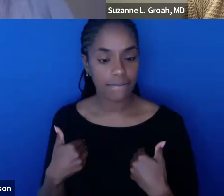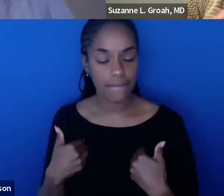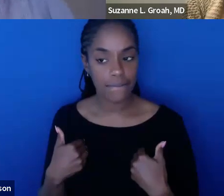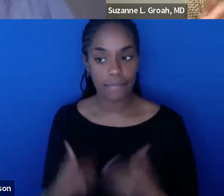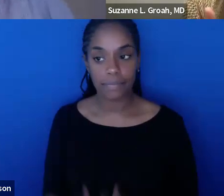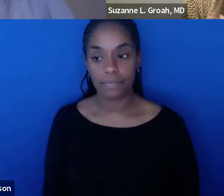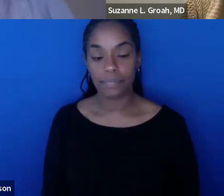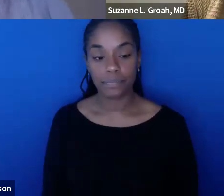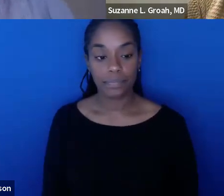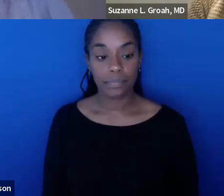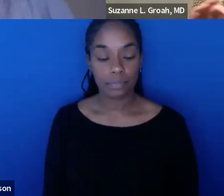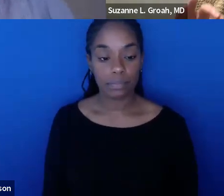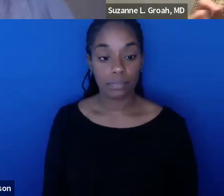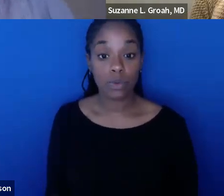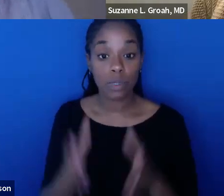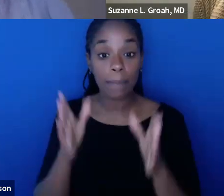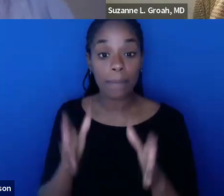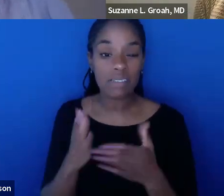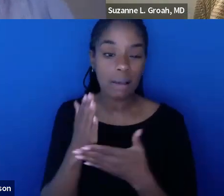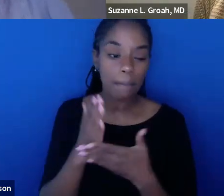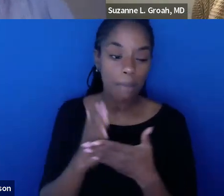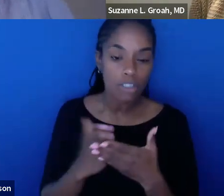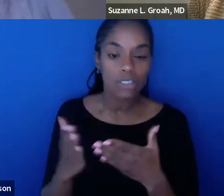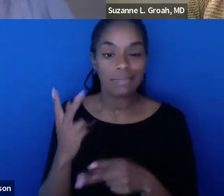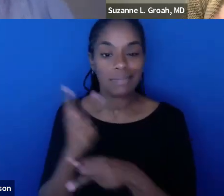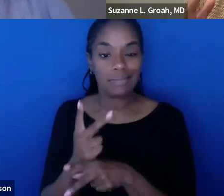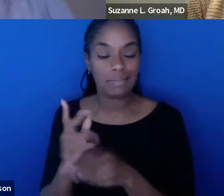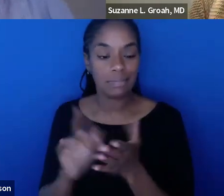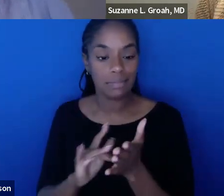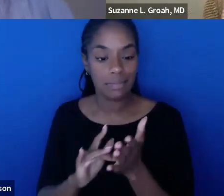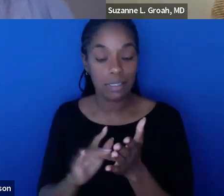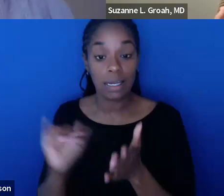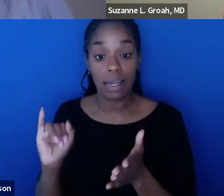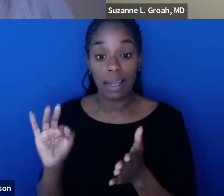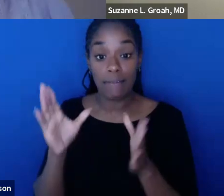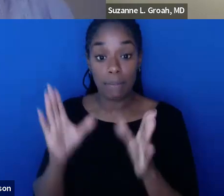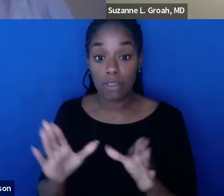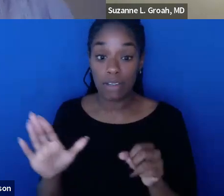When someone's sort of partially retaining the medicines can help. If someone’s totally retaining, we don't have medicines good enough,